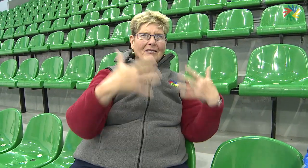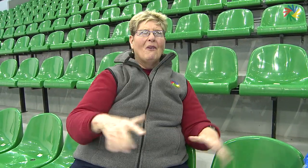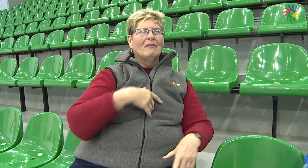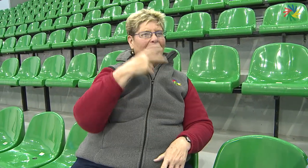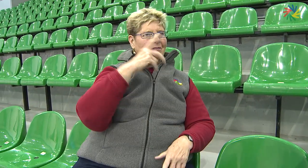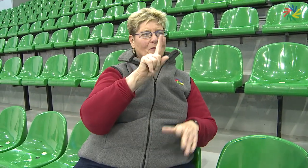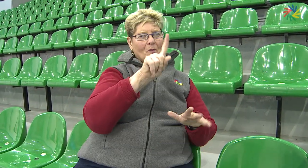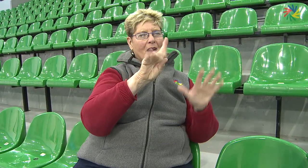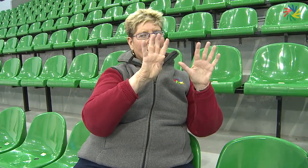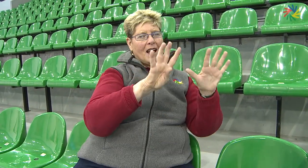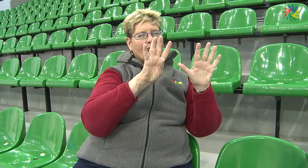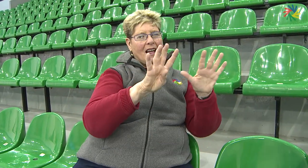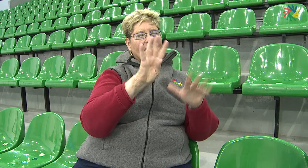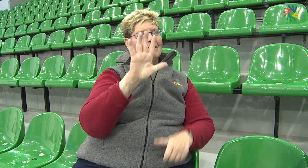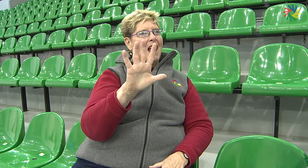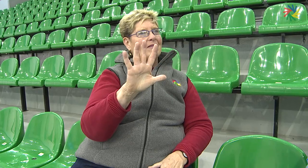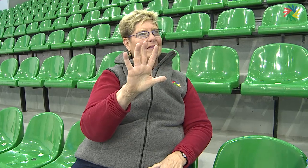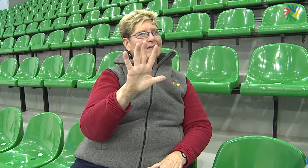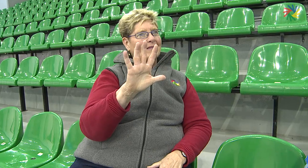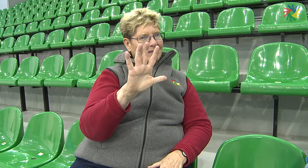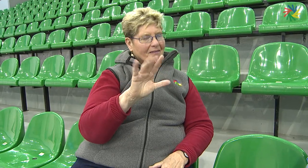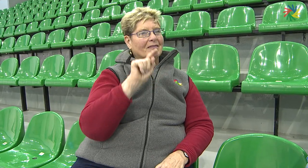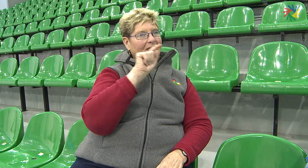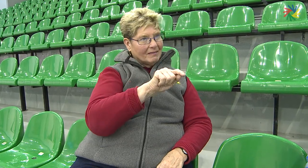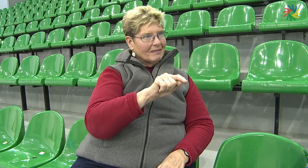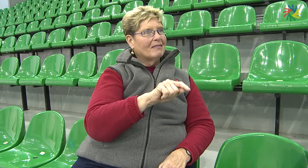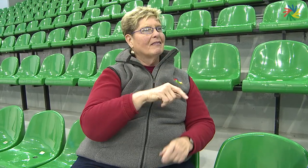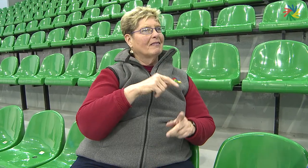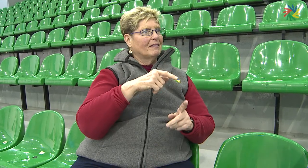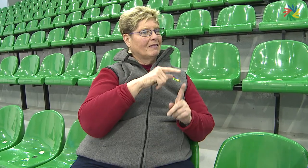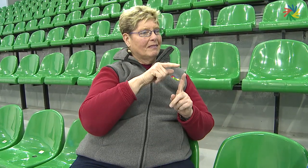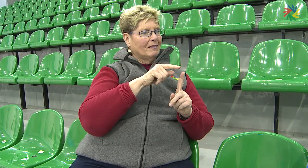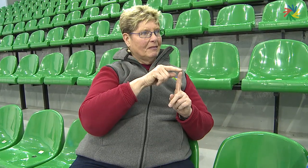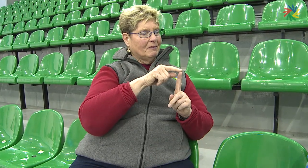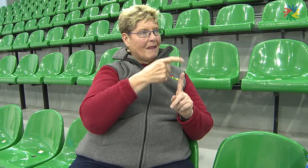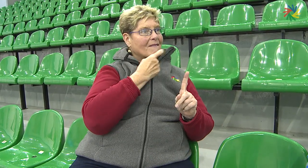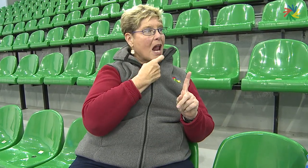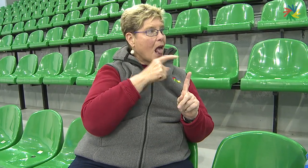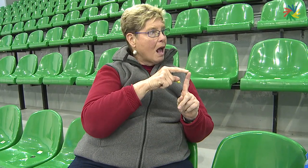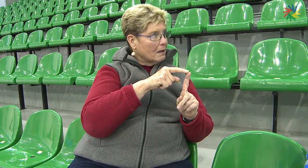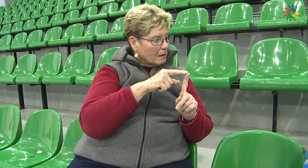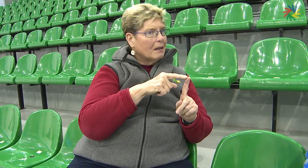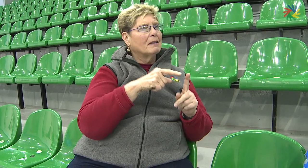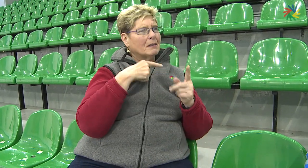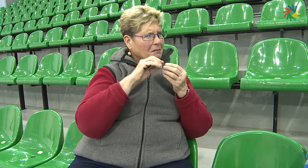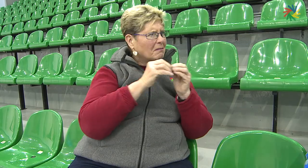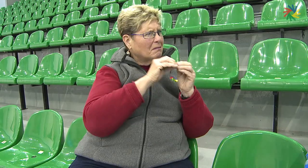It was back in 1995, in Finland,